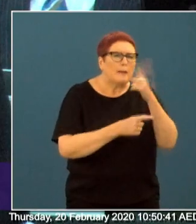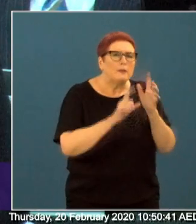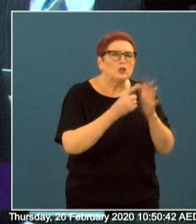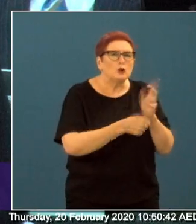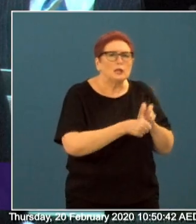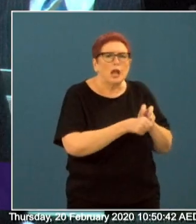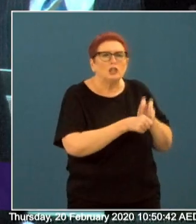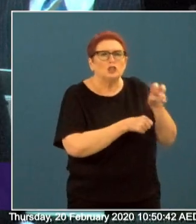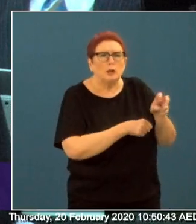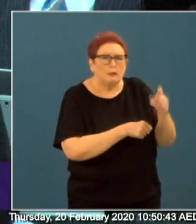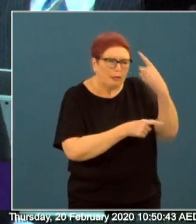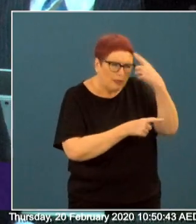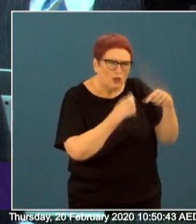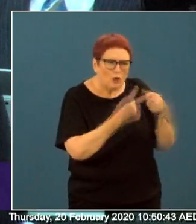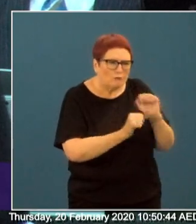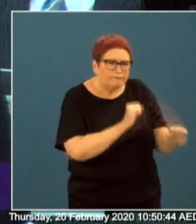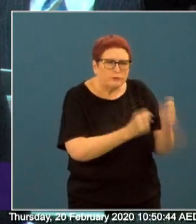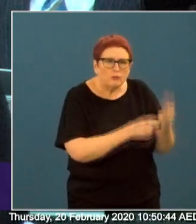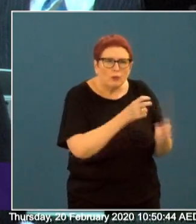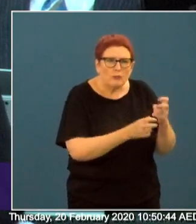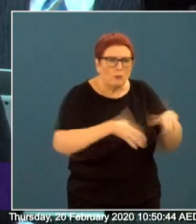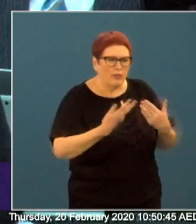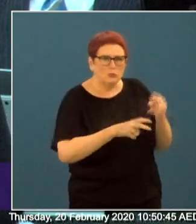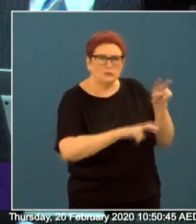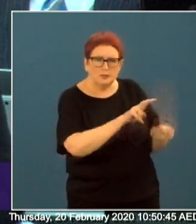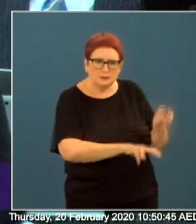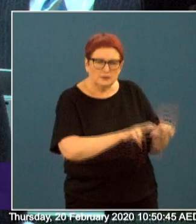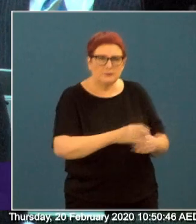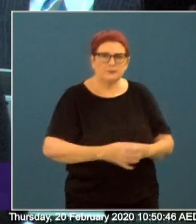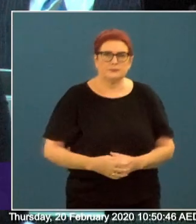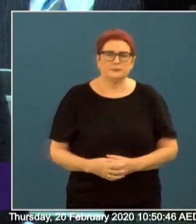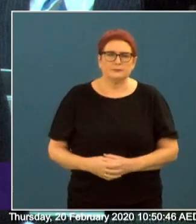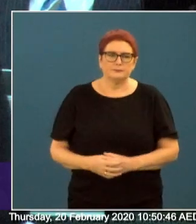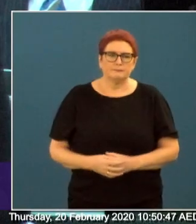So in terms of the population, as you say, or the prevalence of intellectual disability,